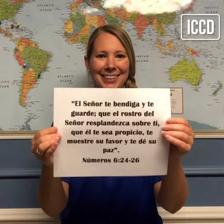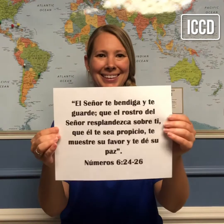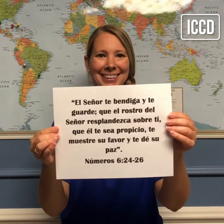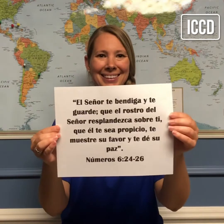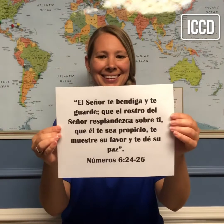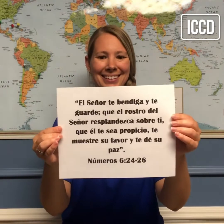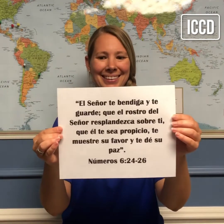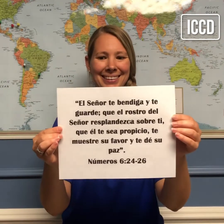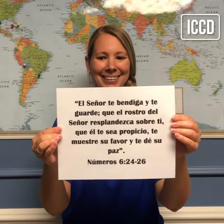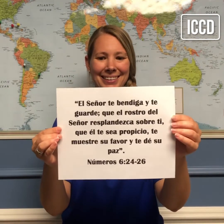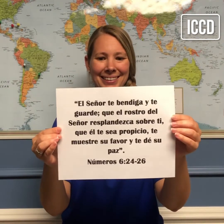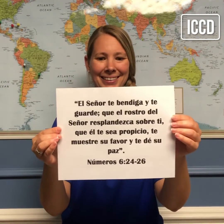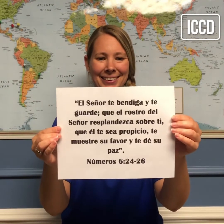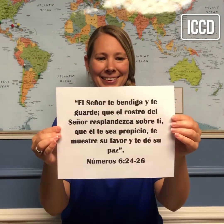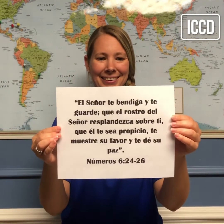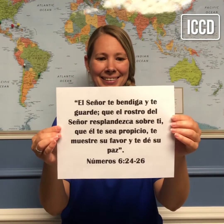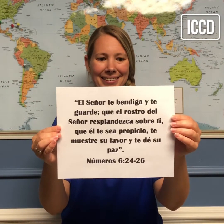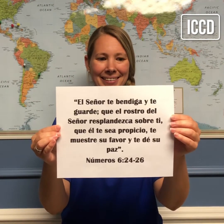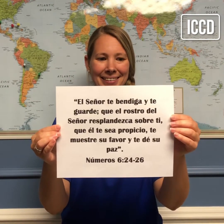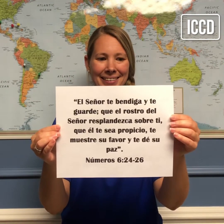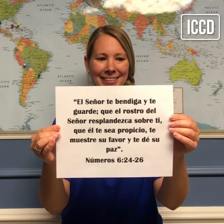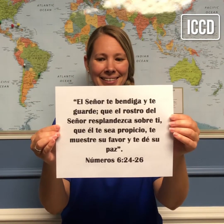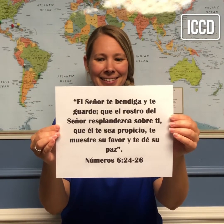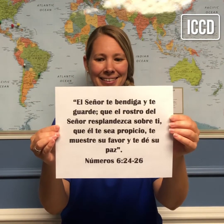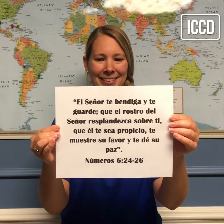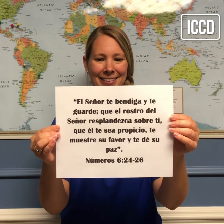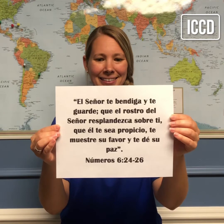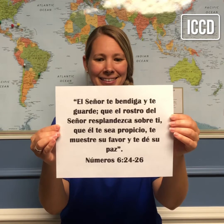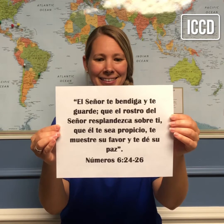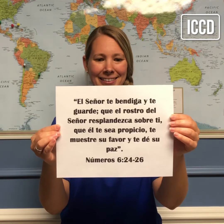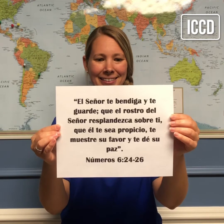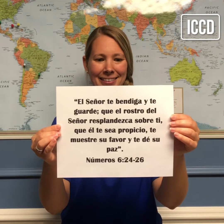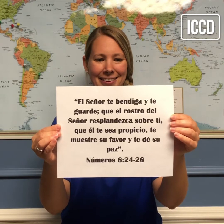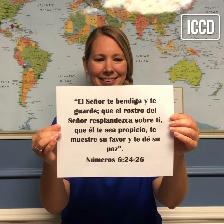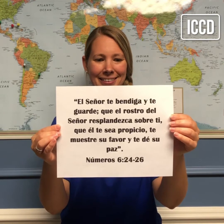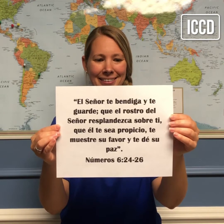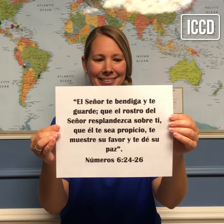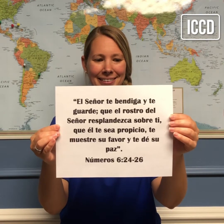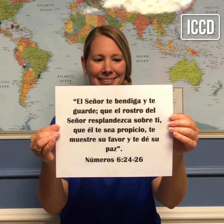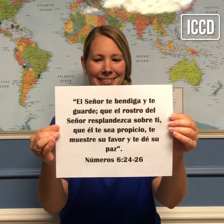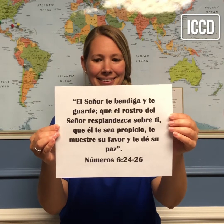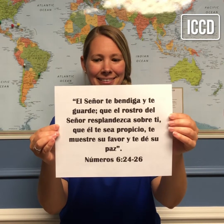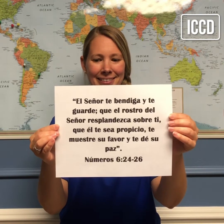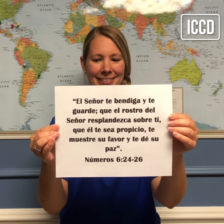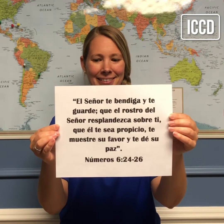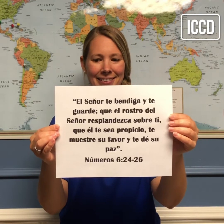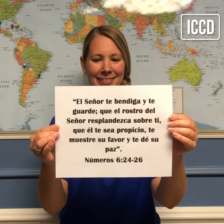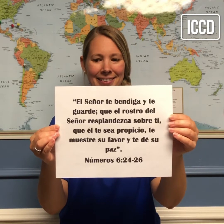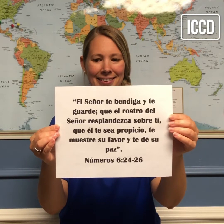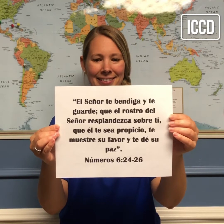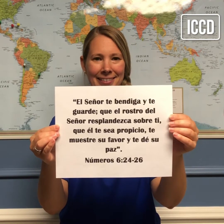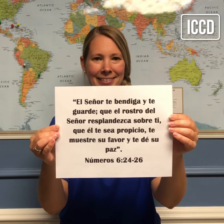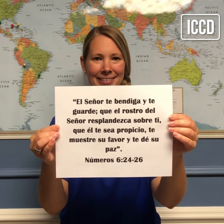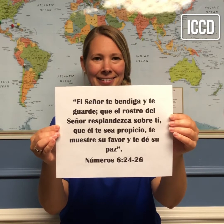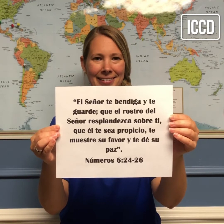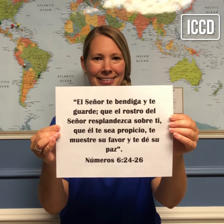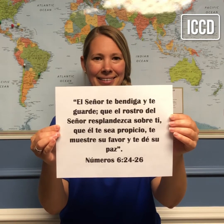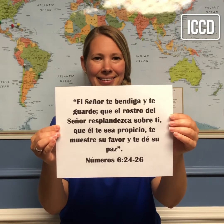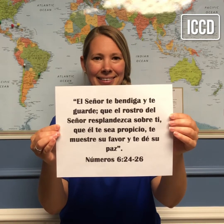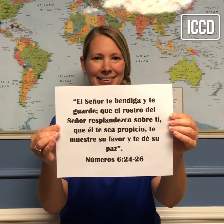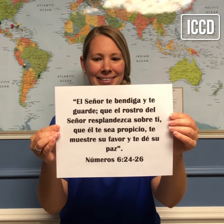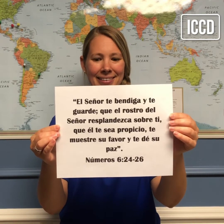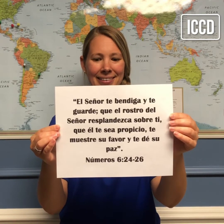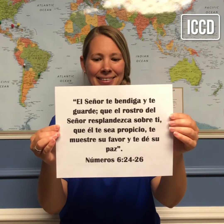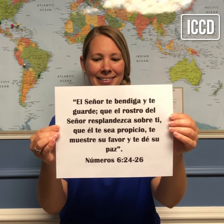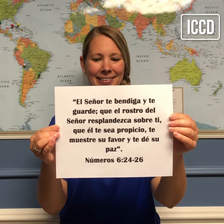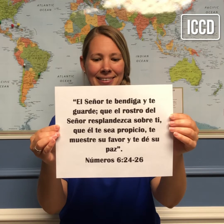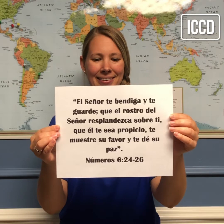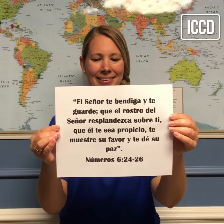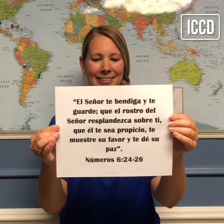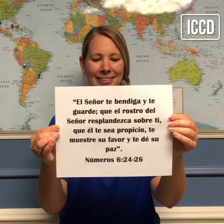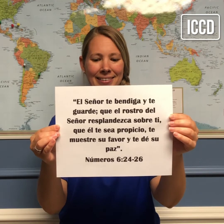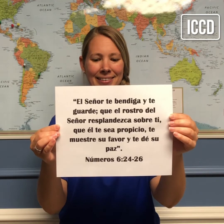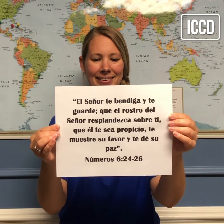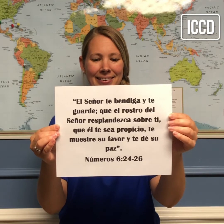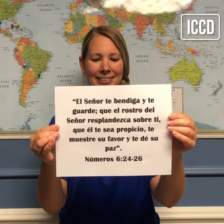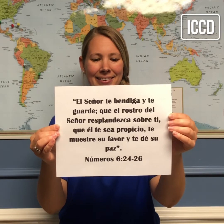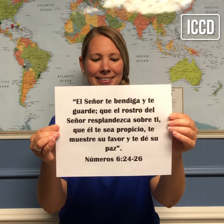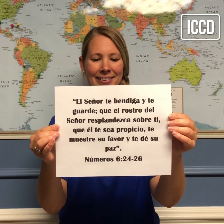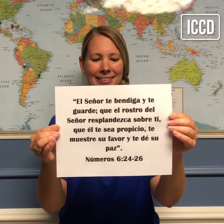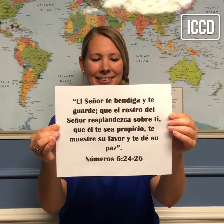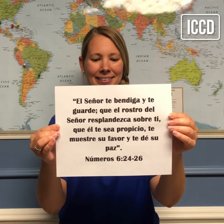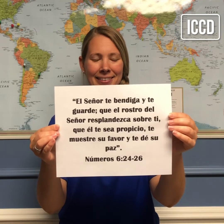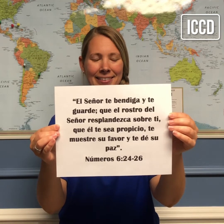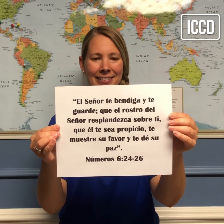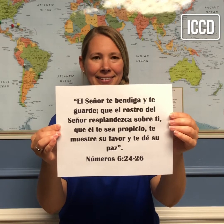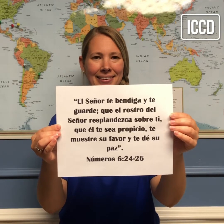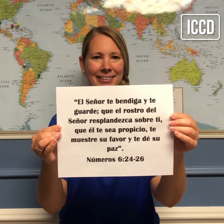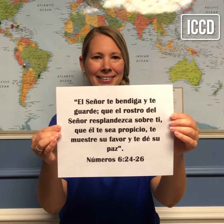“‘The Lord bless you and keep you; the Lord make his face shine on you and be gracious to you; the Lord turn his face toward you and give you peace.”’